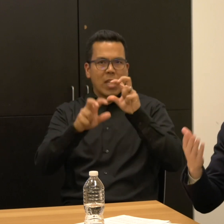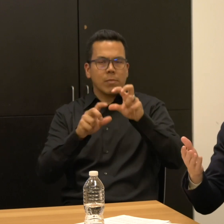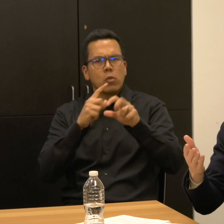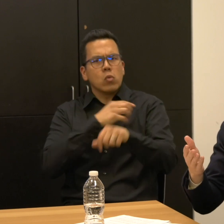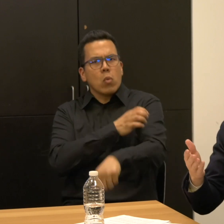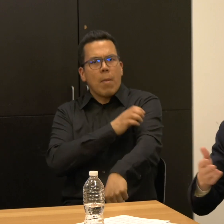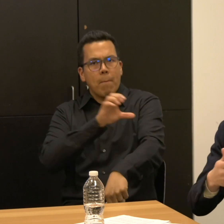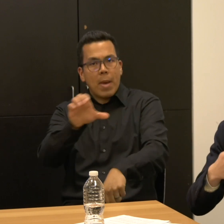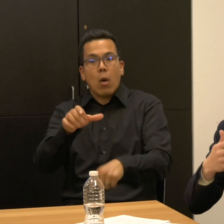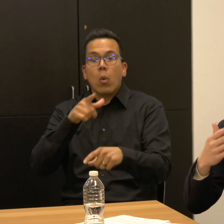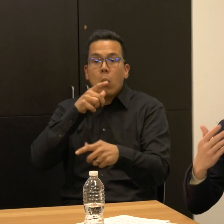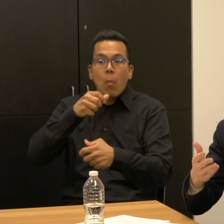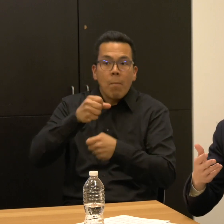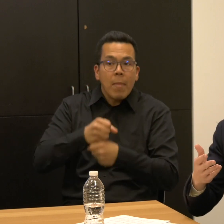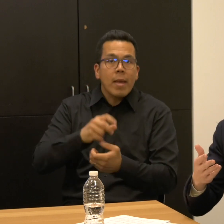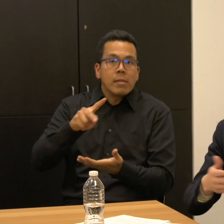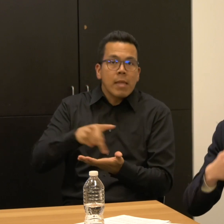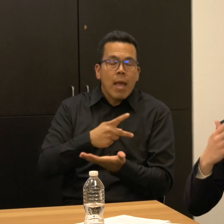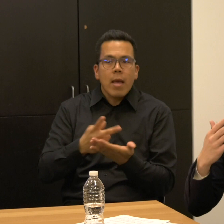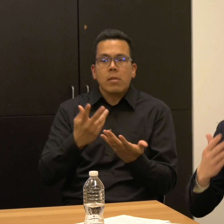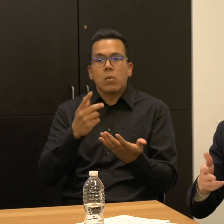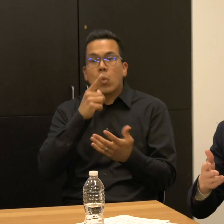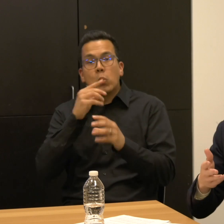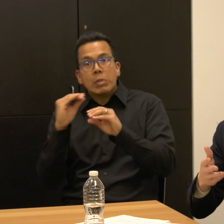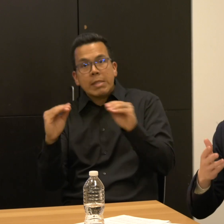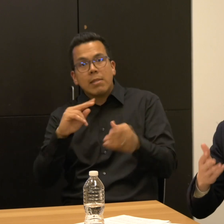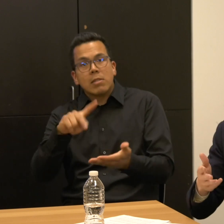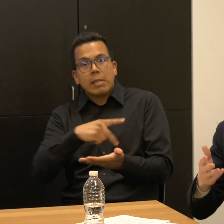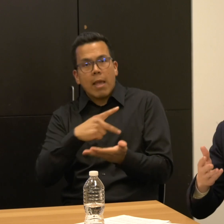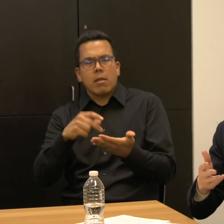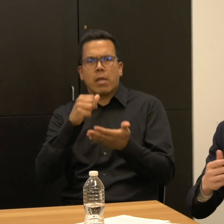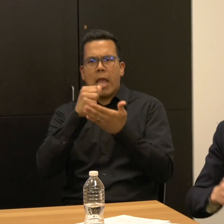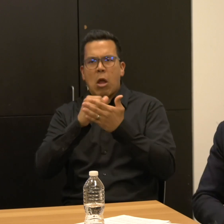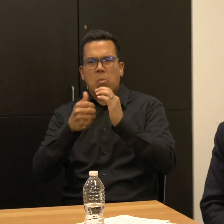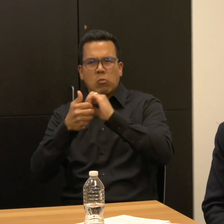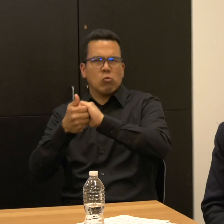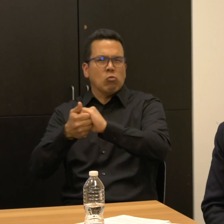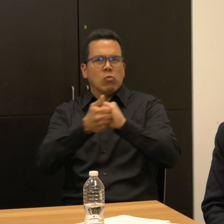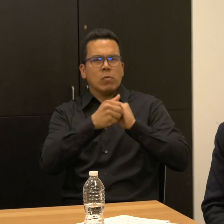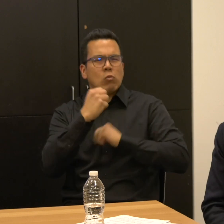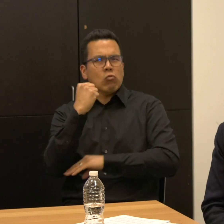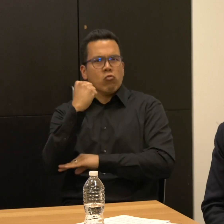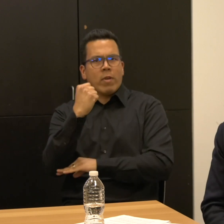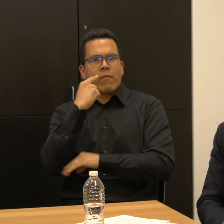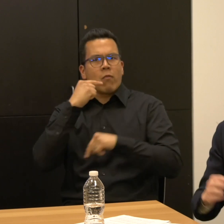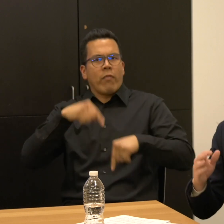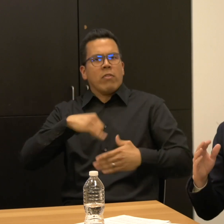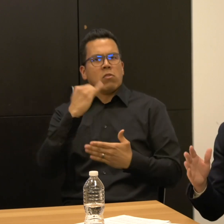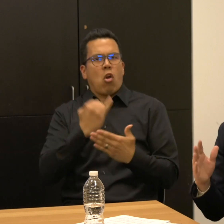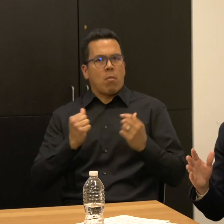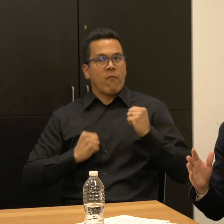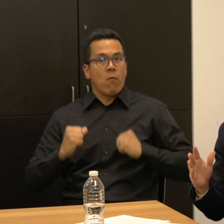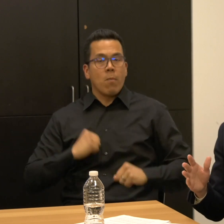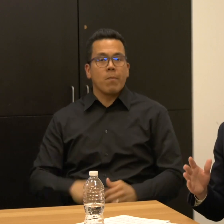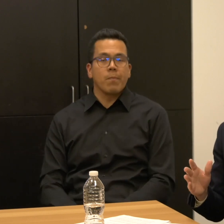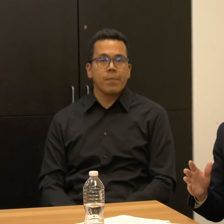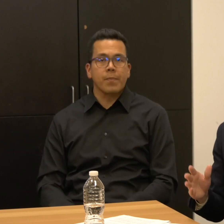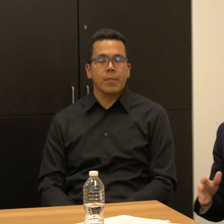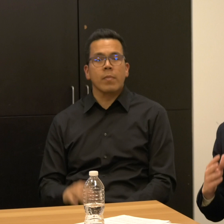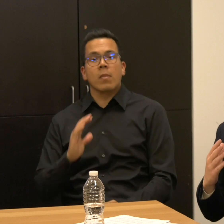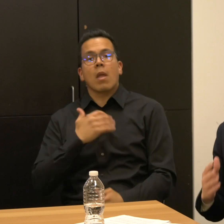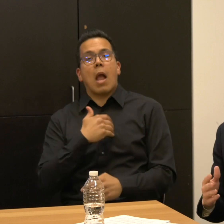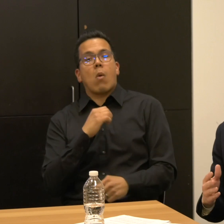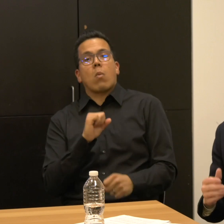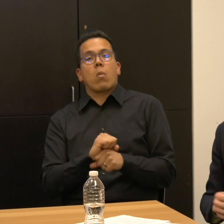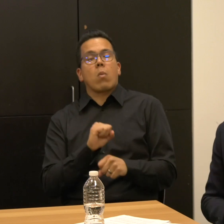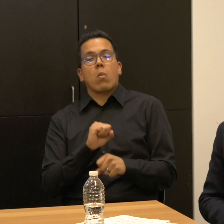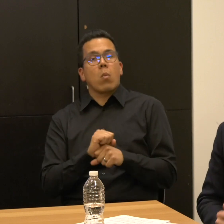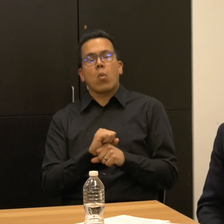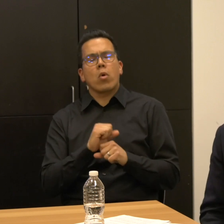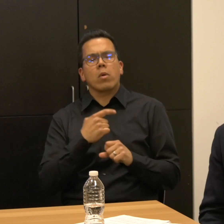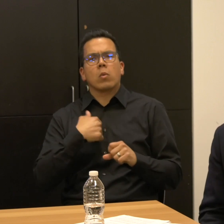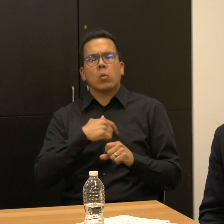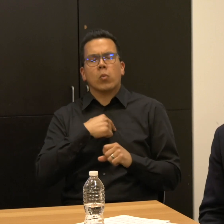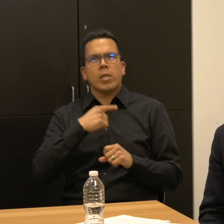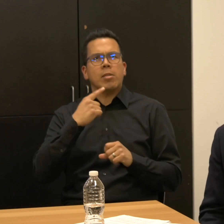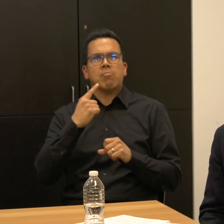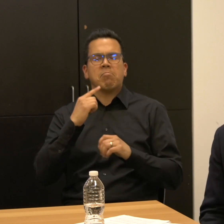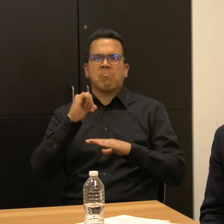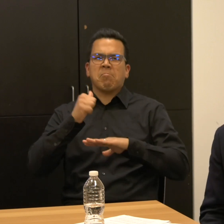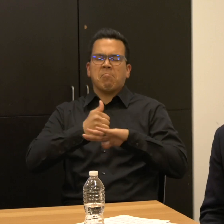dance makers and dance educators, and strengthen the collective voice for the art form.